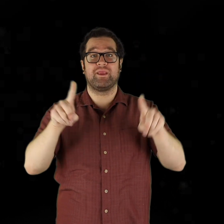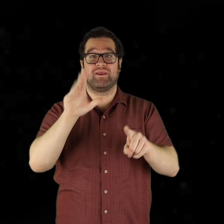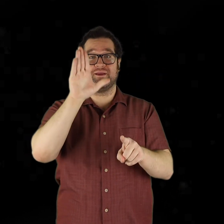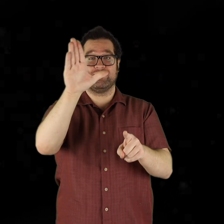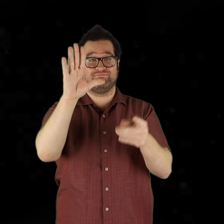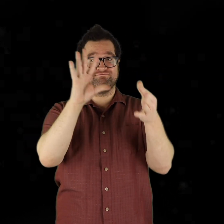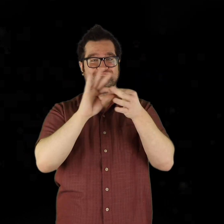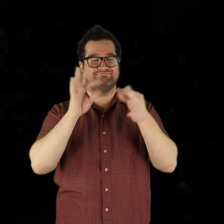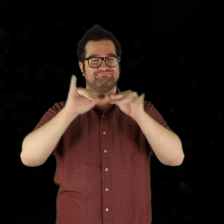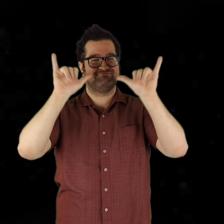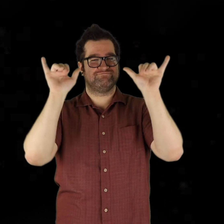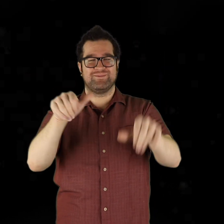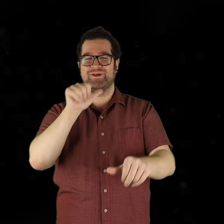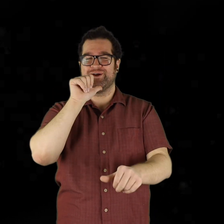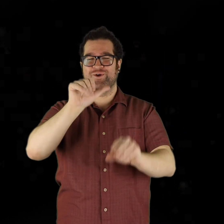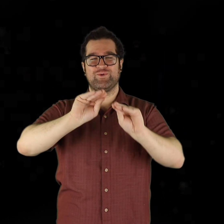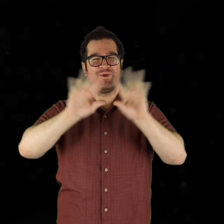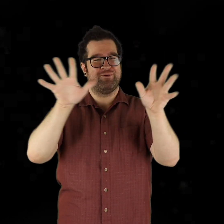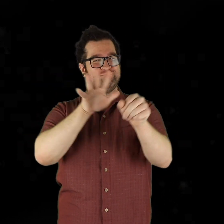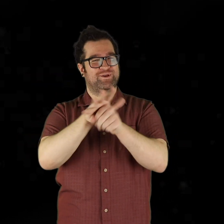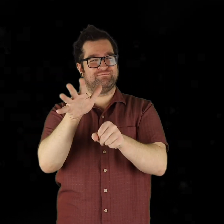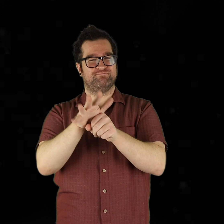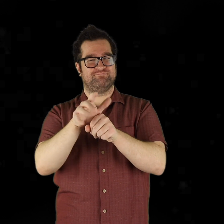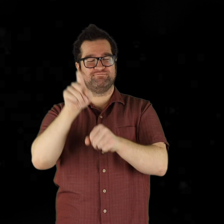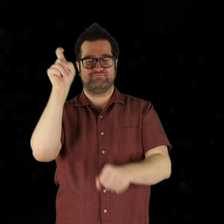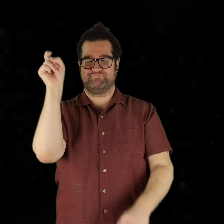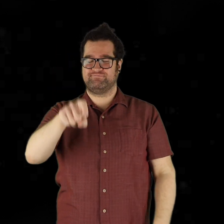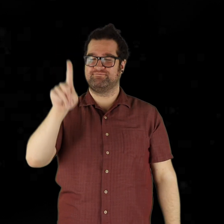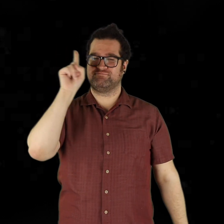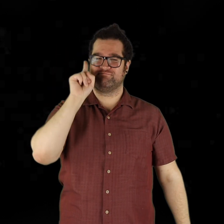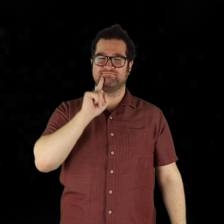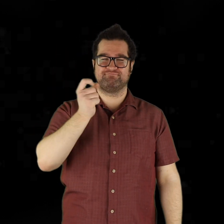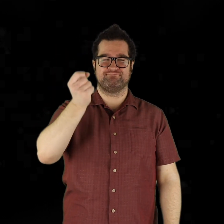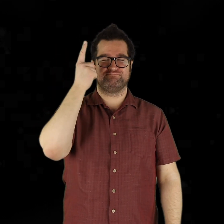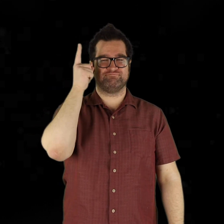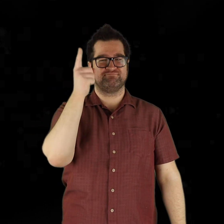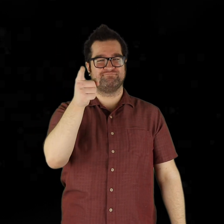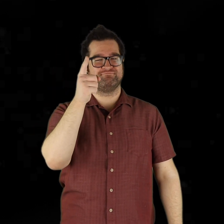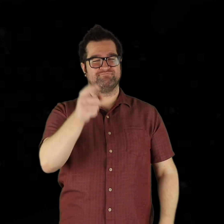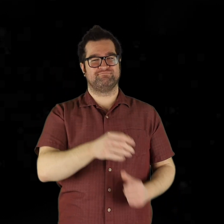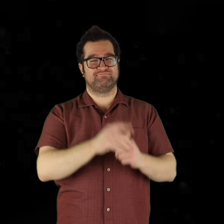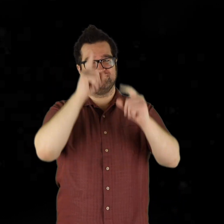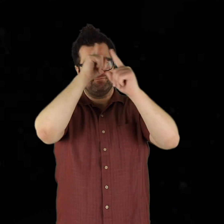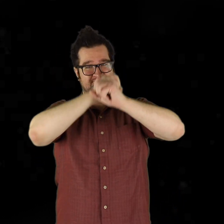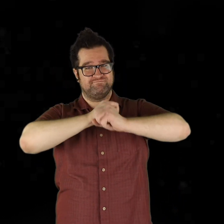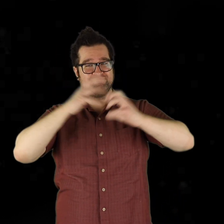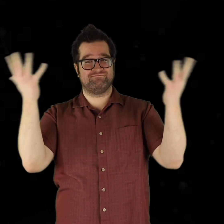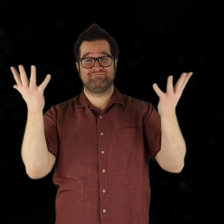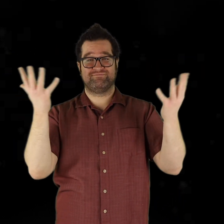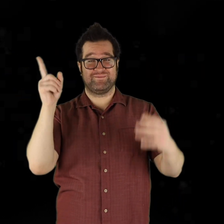Then find that your message wasn't made clear? You have to be deaf to understand.